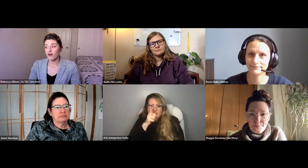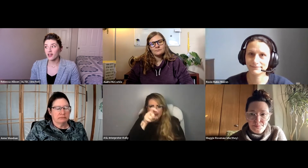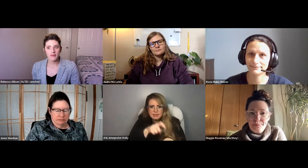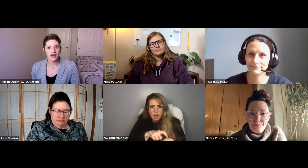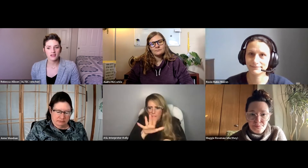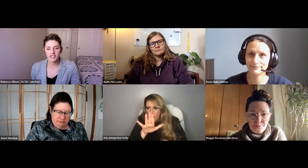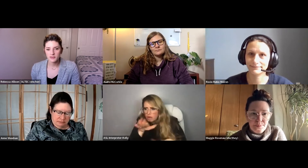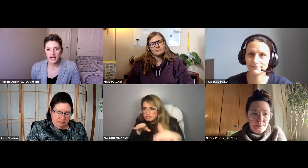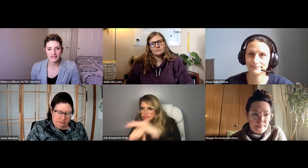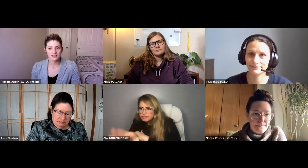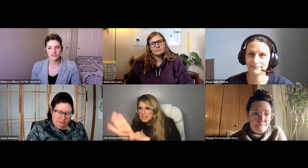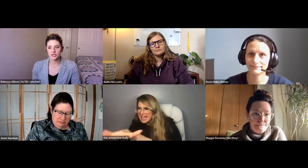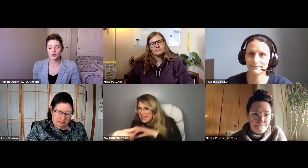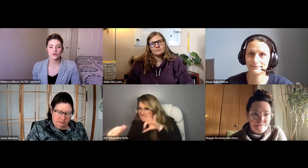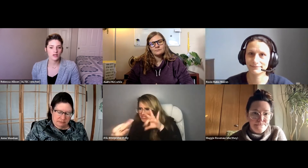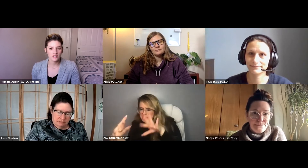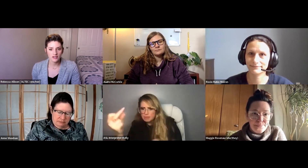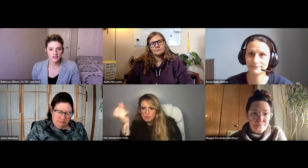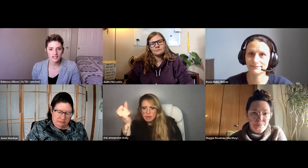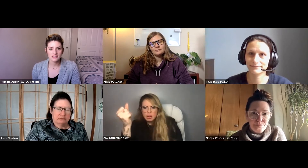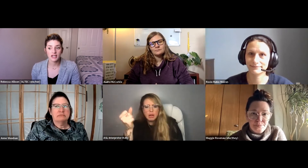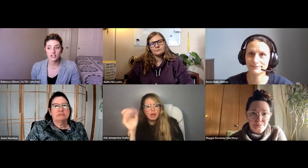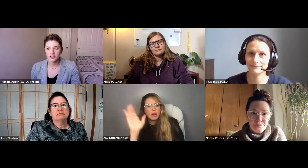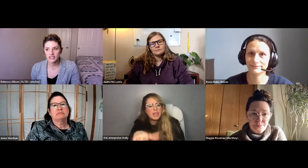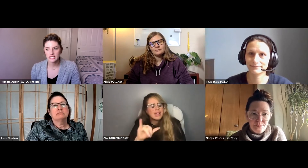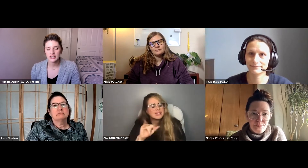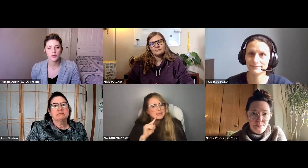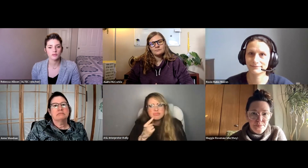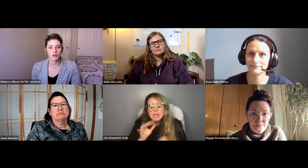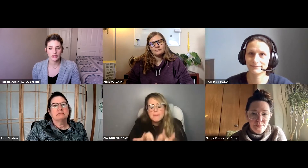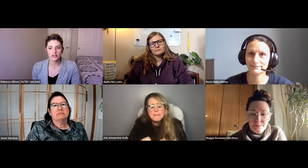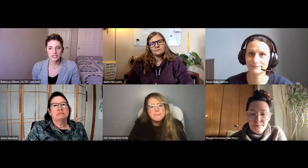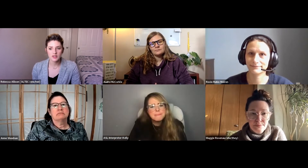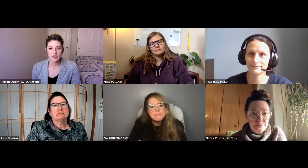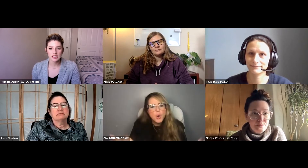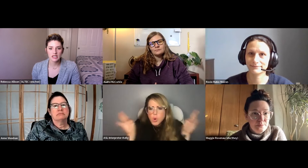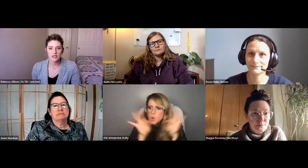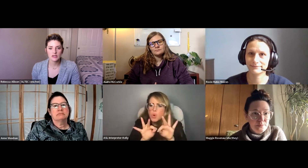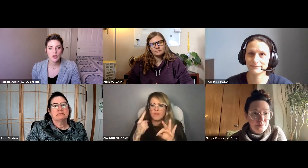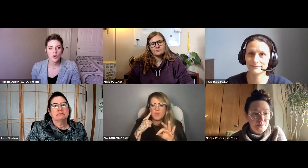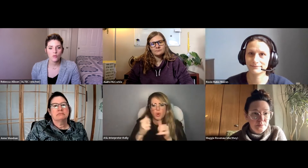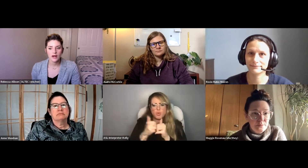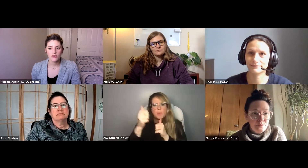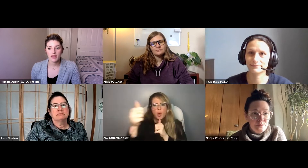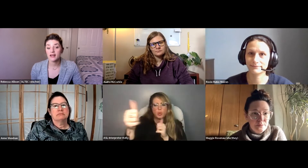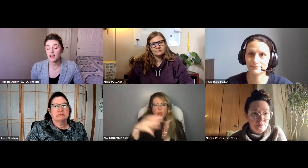automatic feedback that's so critical especially in these remote learning spaces where we may not